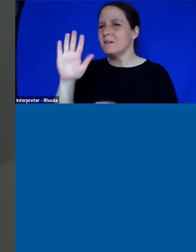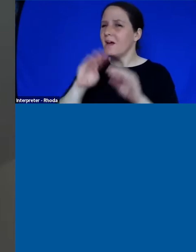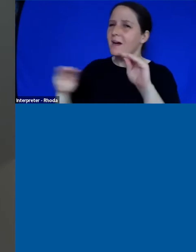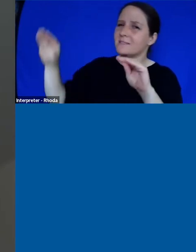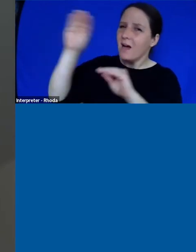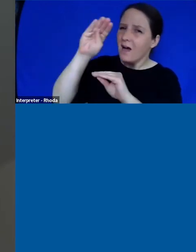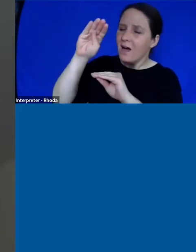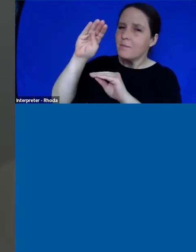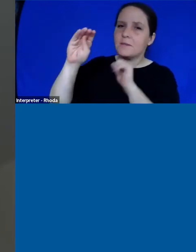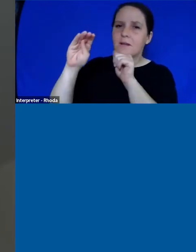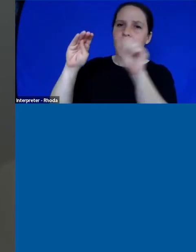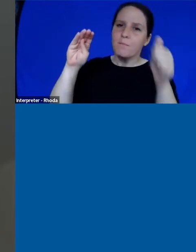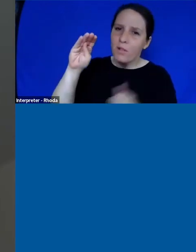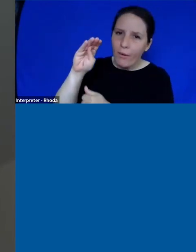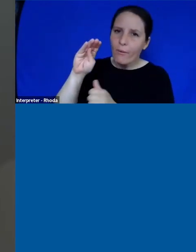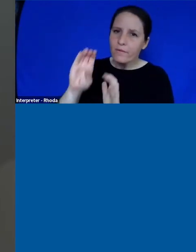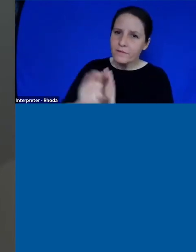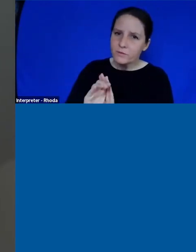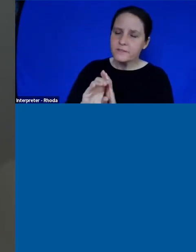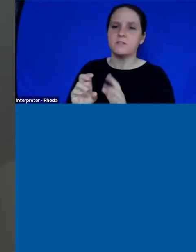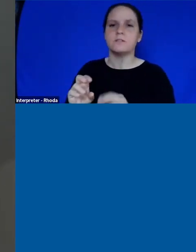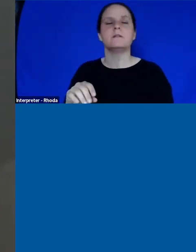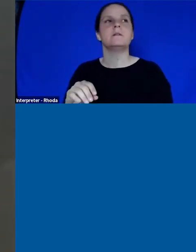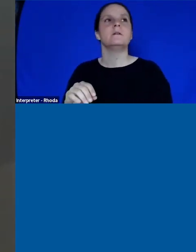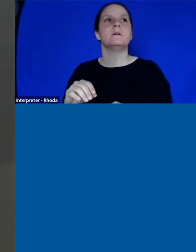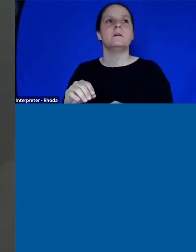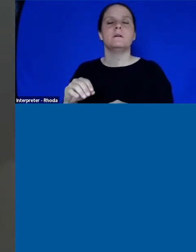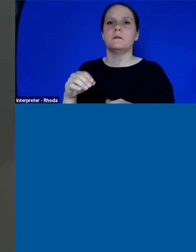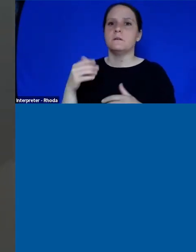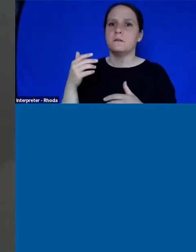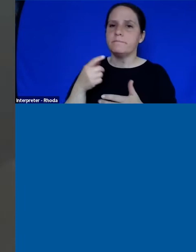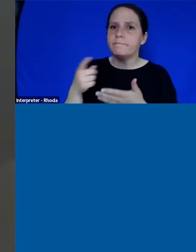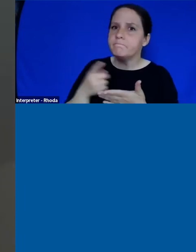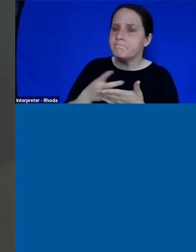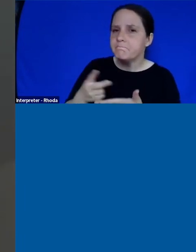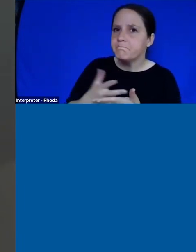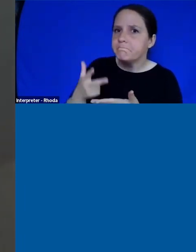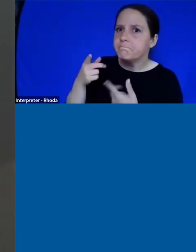but for the first couple of weeks, I could not figure out what buildings it was in.